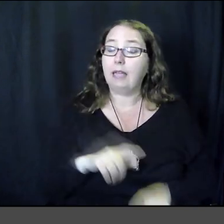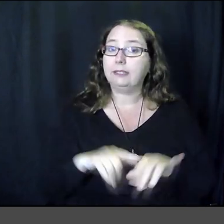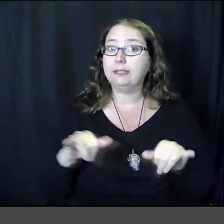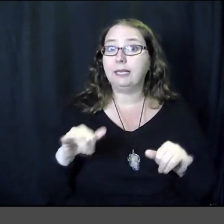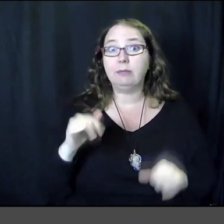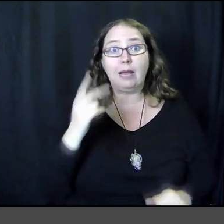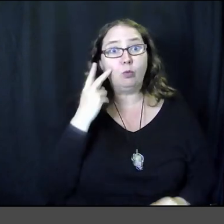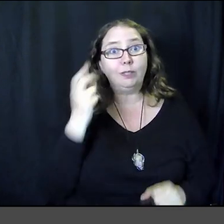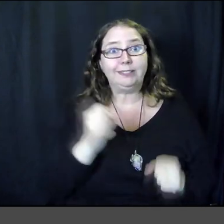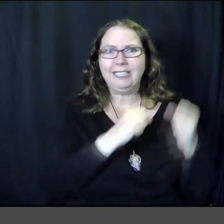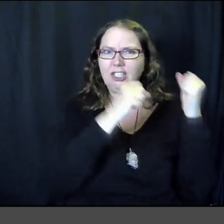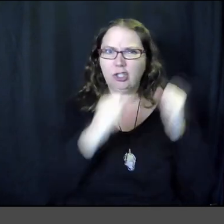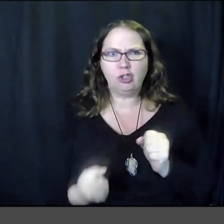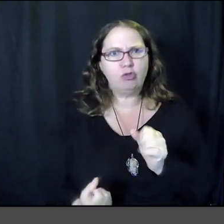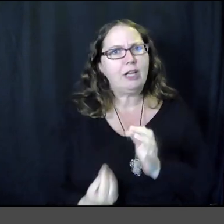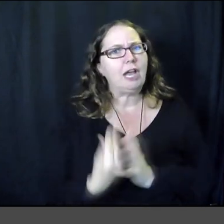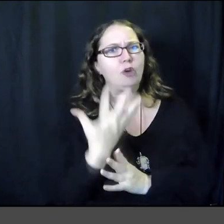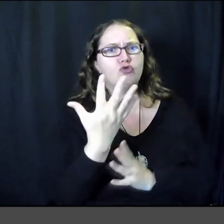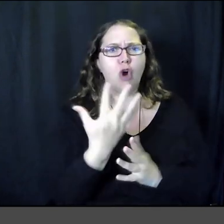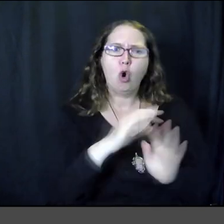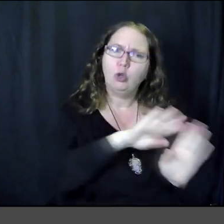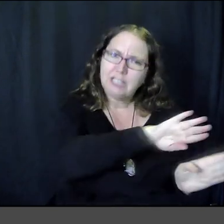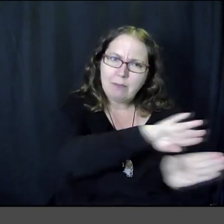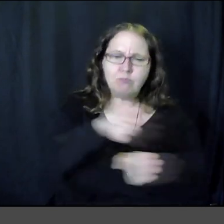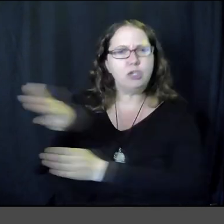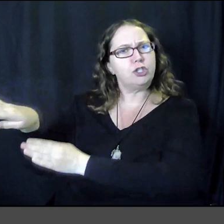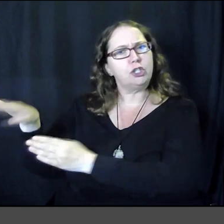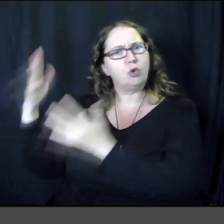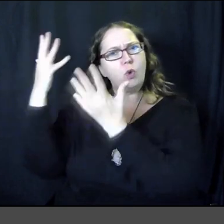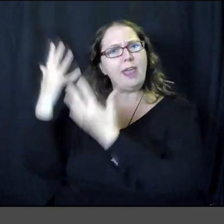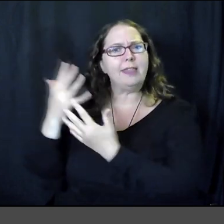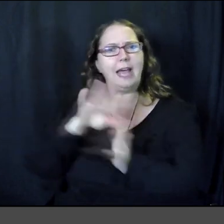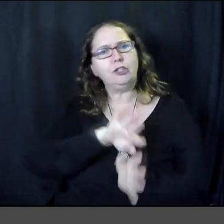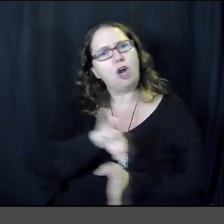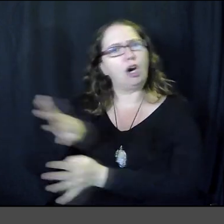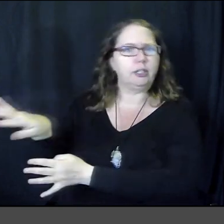GROWING OUT OF THAT HELLSCAPE, AND WE SEE THE PEOPLE WHO ENVISION